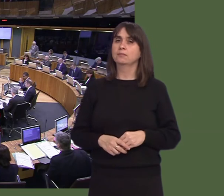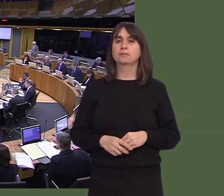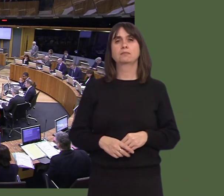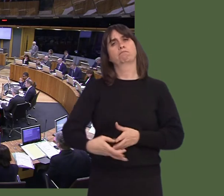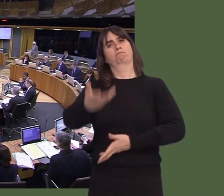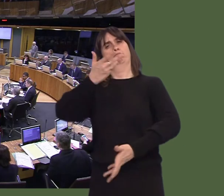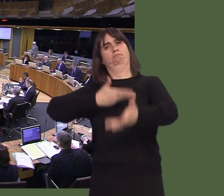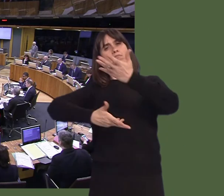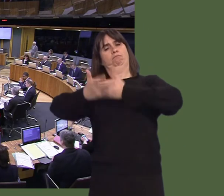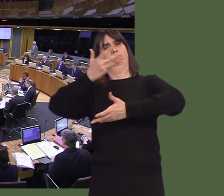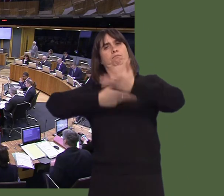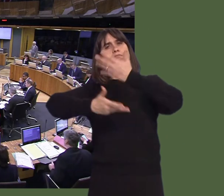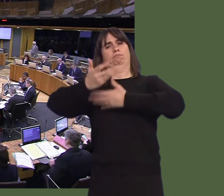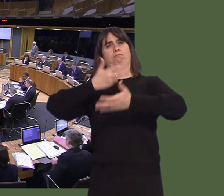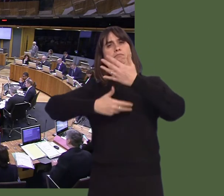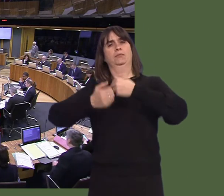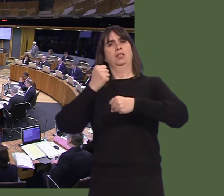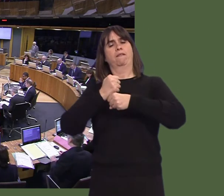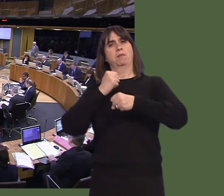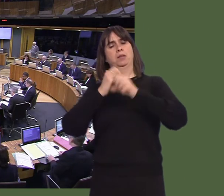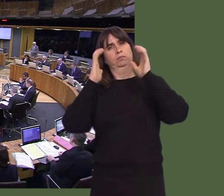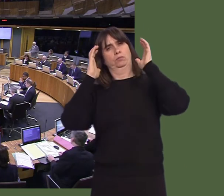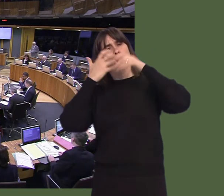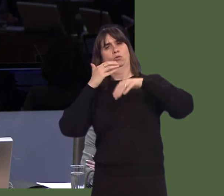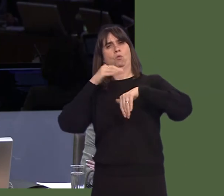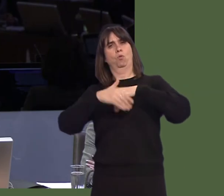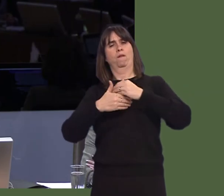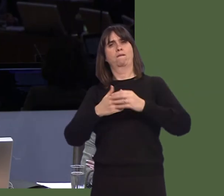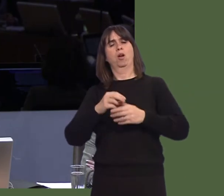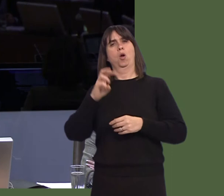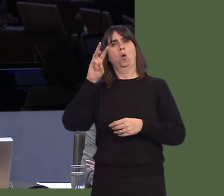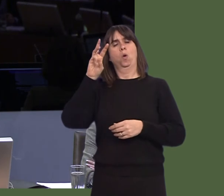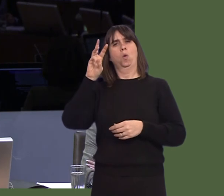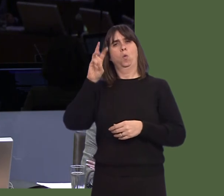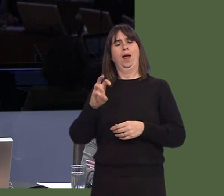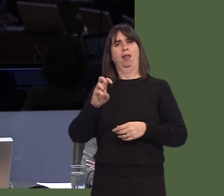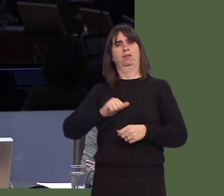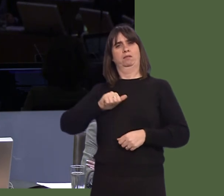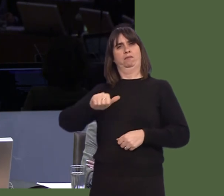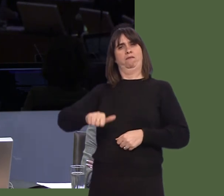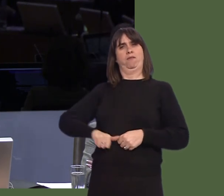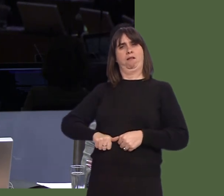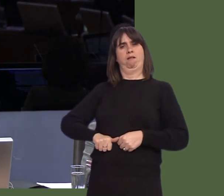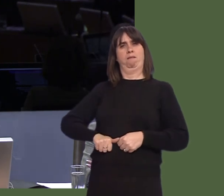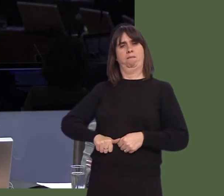Sub-state Parliaments in other parts of Europe can have a real influenceóa veto, even, in some circumstancesóover decisions taken by the state.